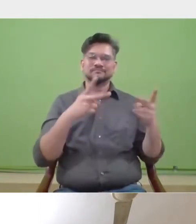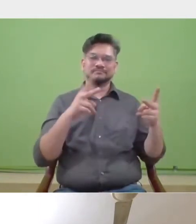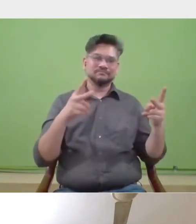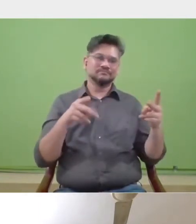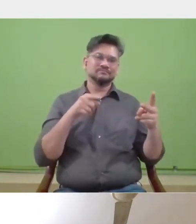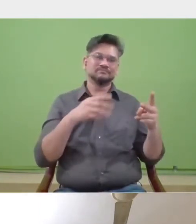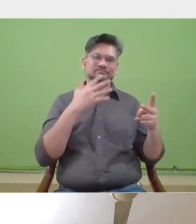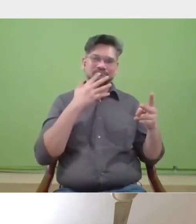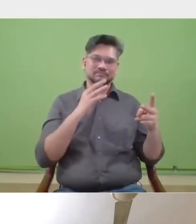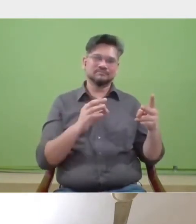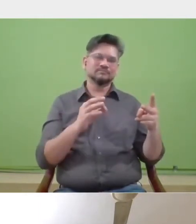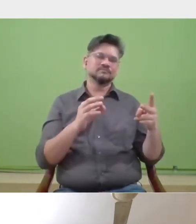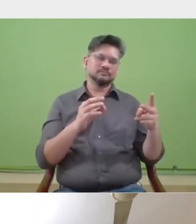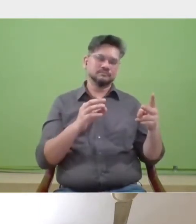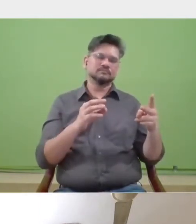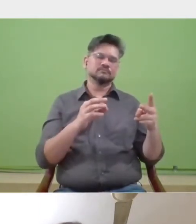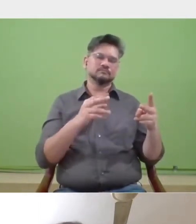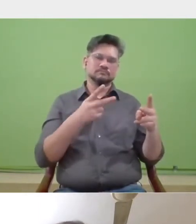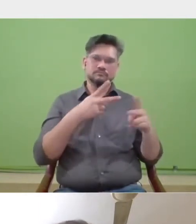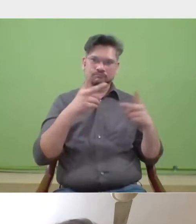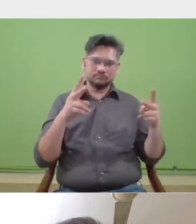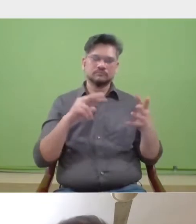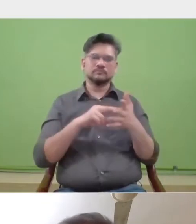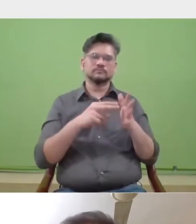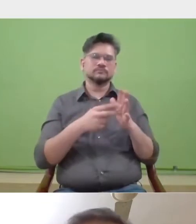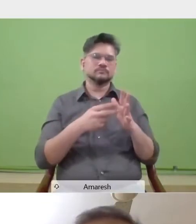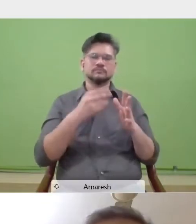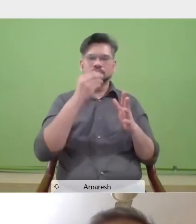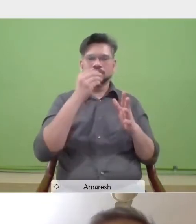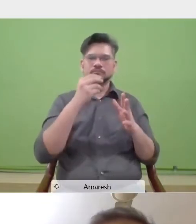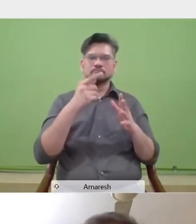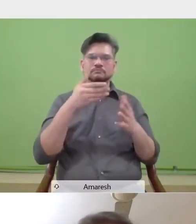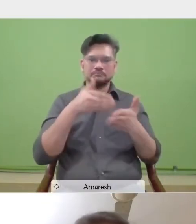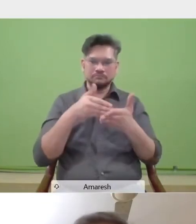you know deterrent for communication or understanding between two deaf people at all